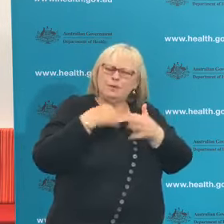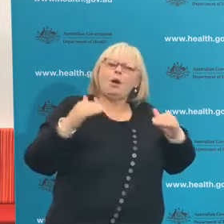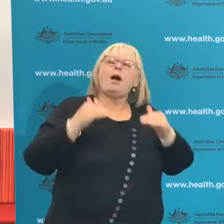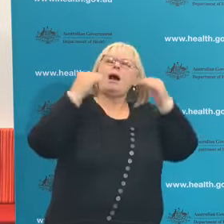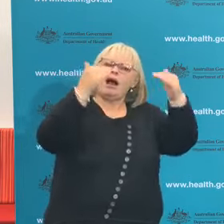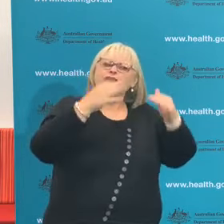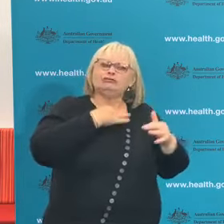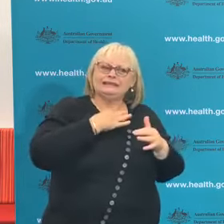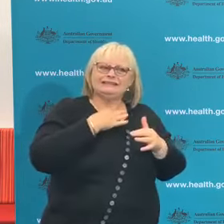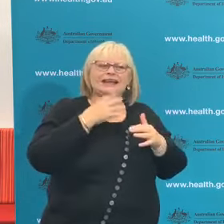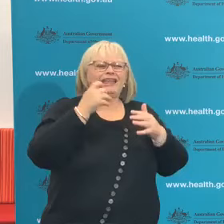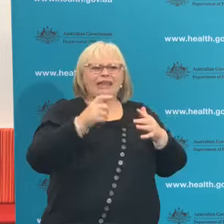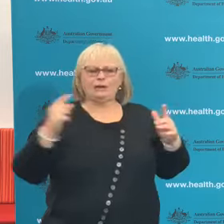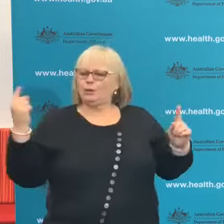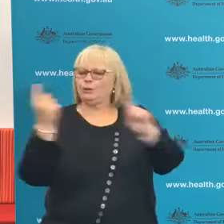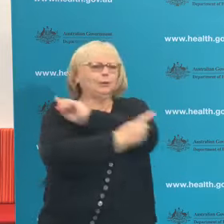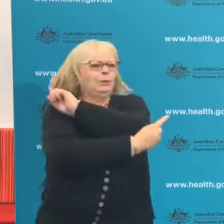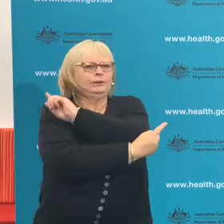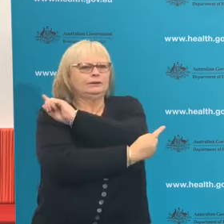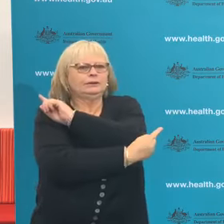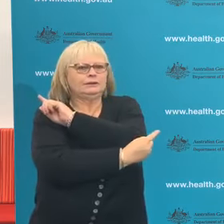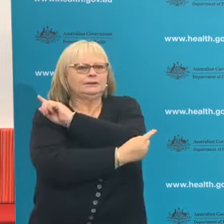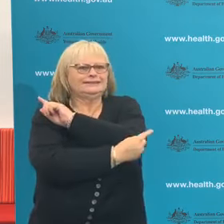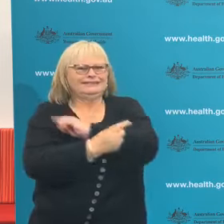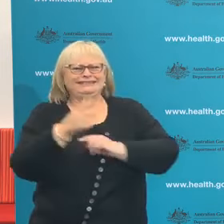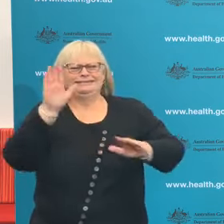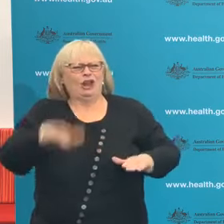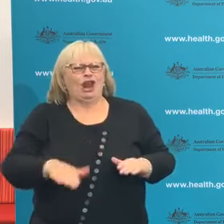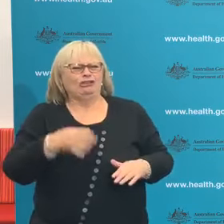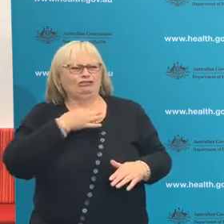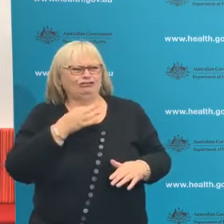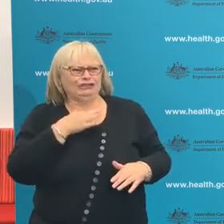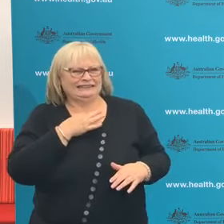someone in the corridor. So, you have to, we don't want to give the contact